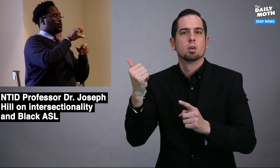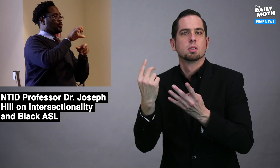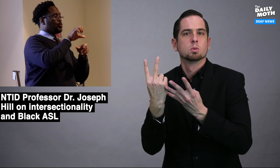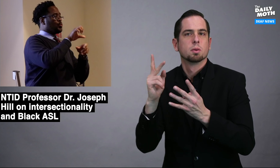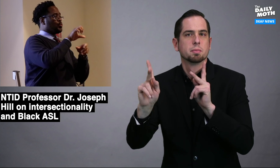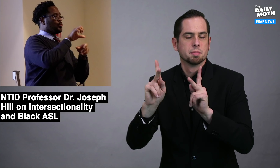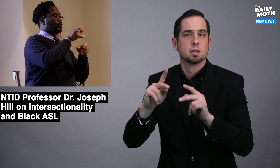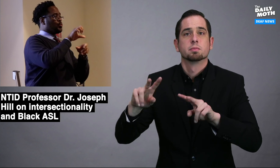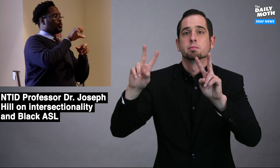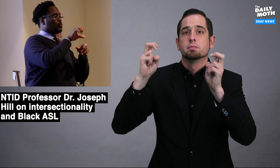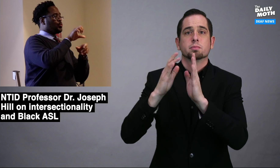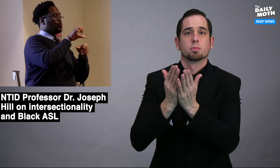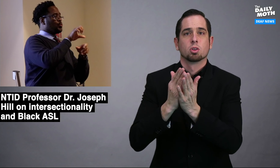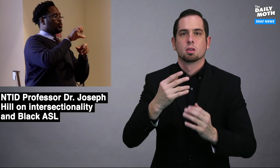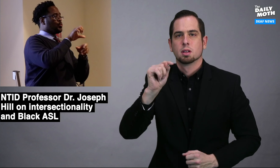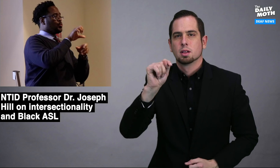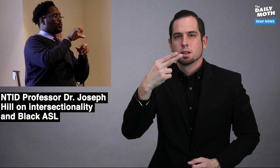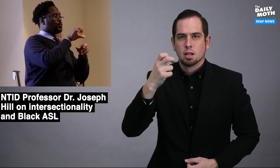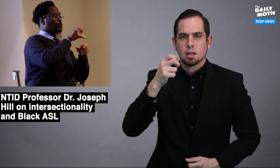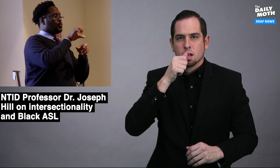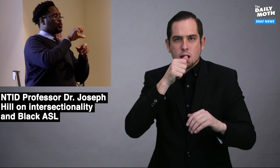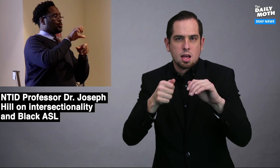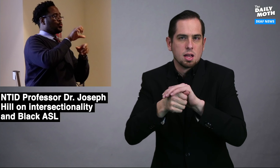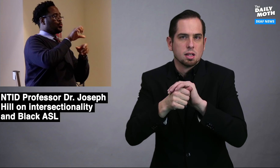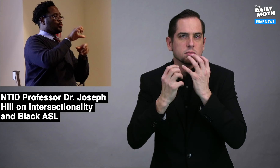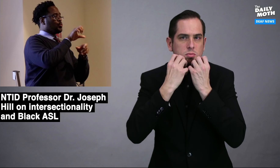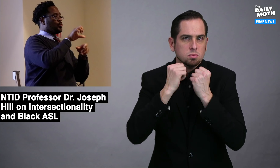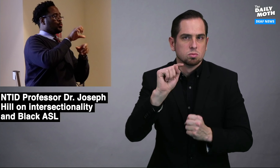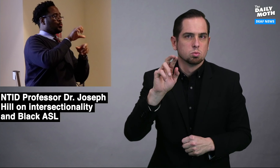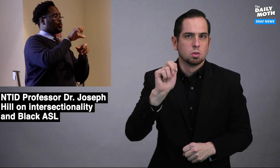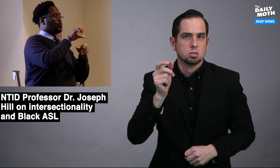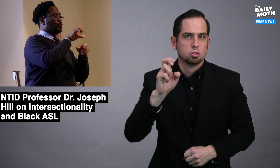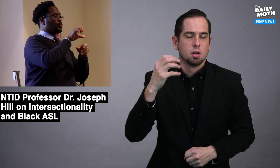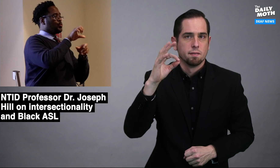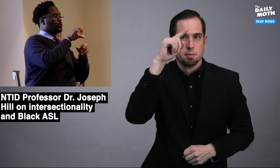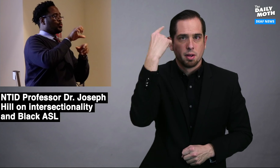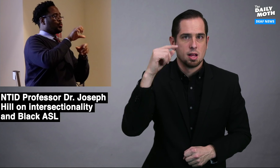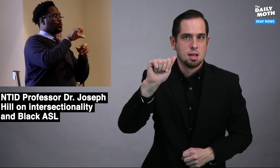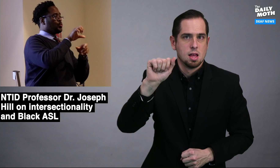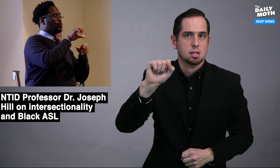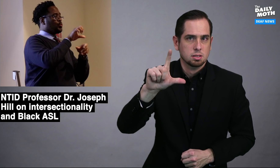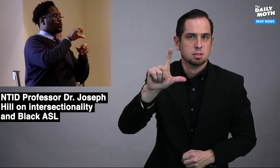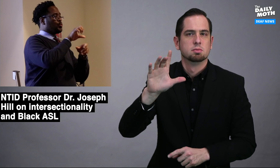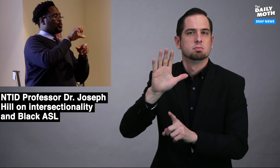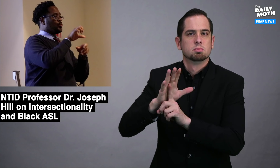and two others titled "The Hidden Treasure of Black ASL: